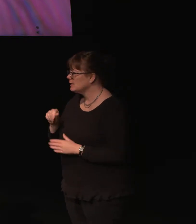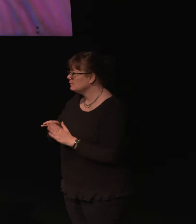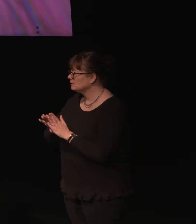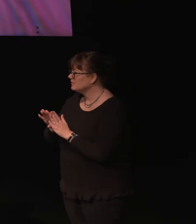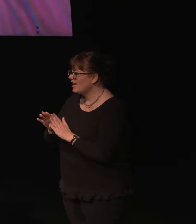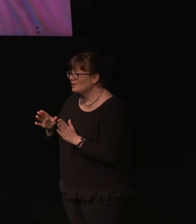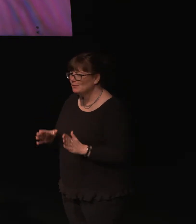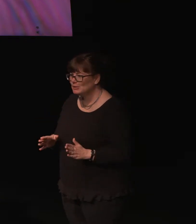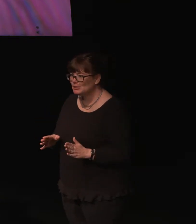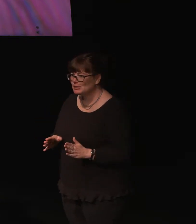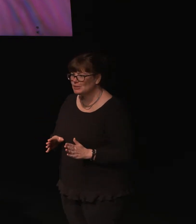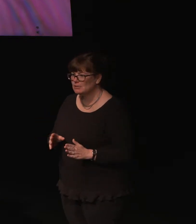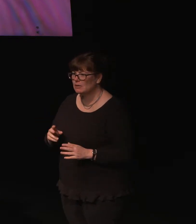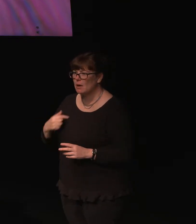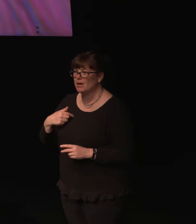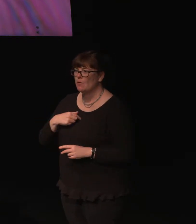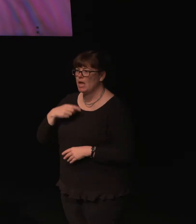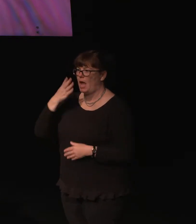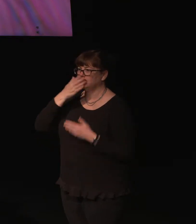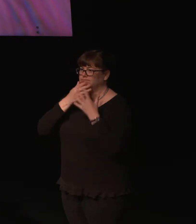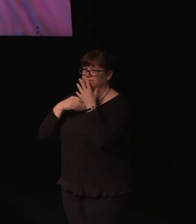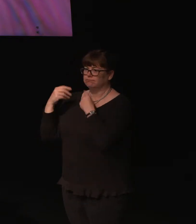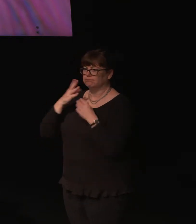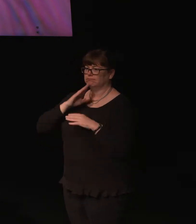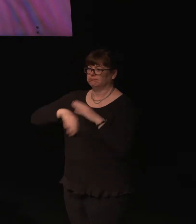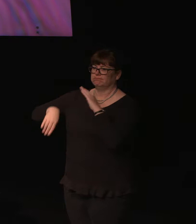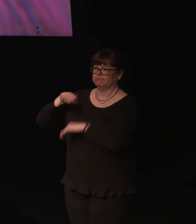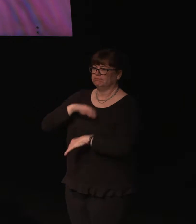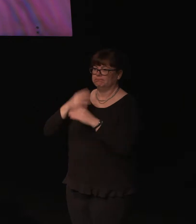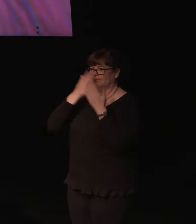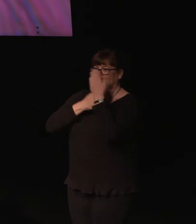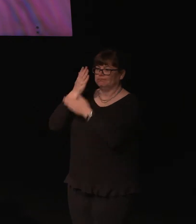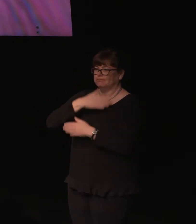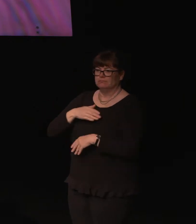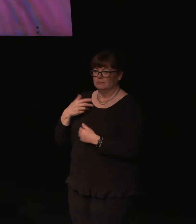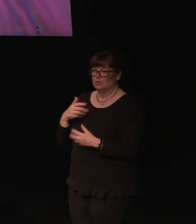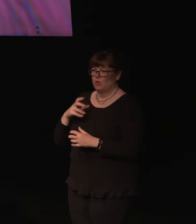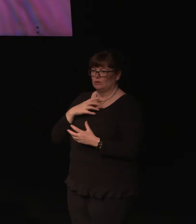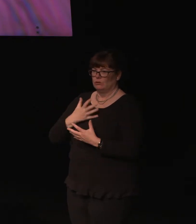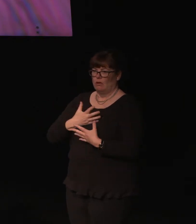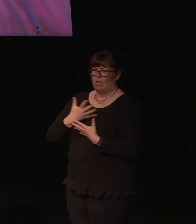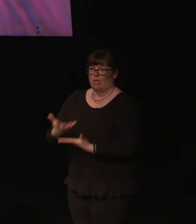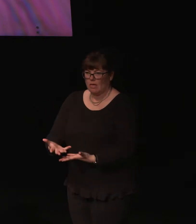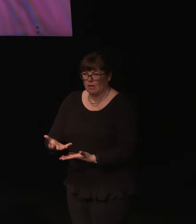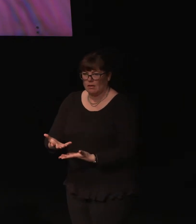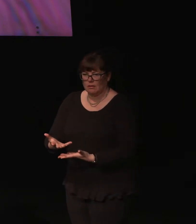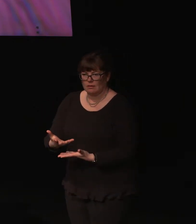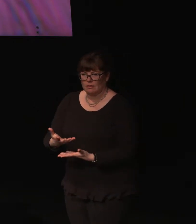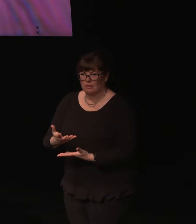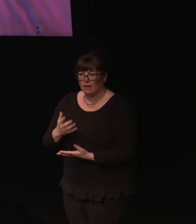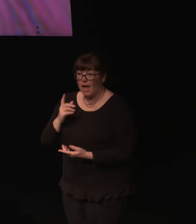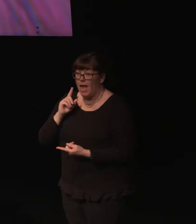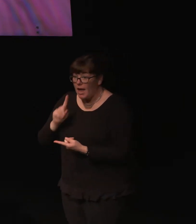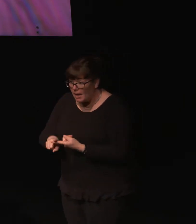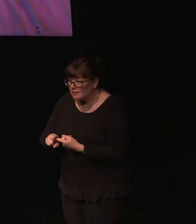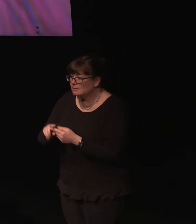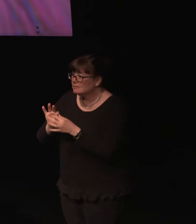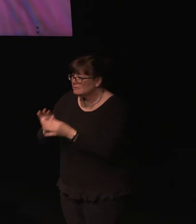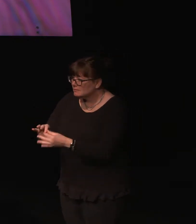until accessibility opened up. And that's the weird thing too. We ended up putting in dyslexia-friendly font options.